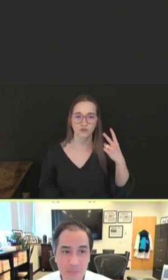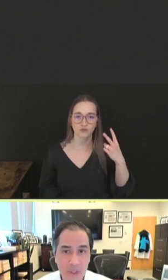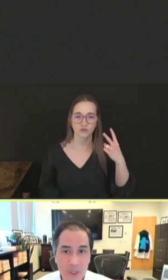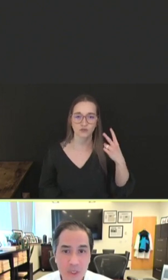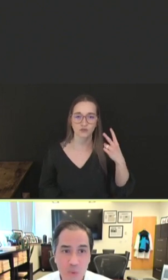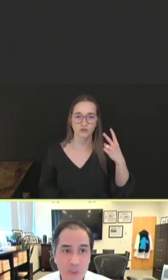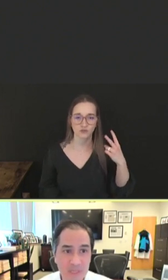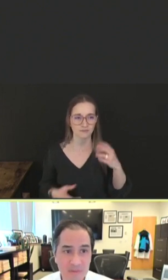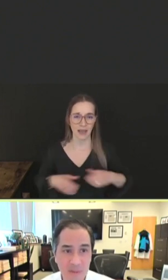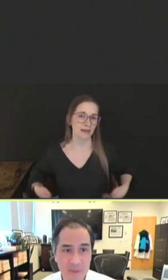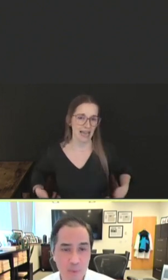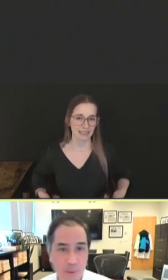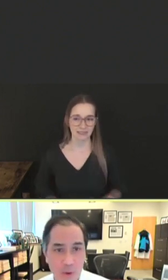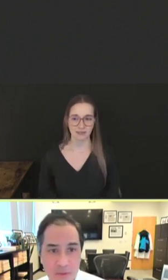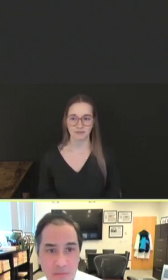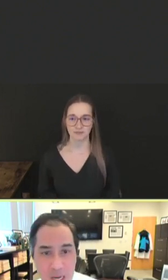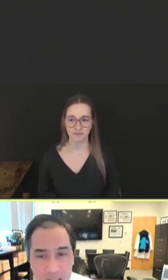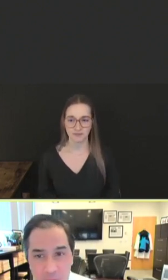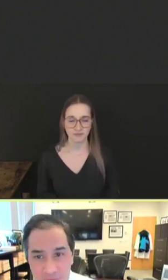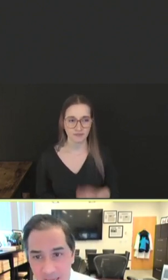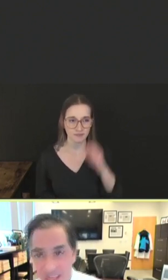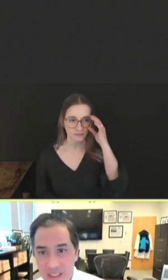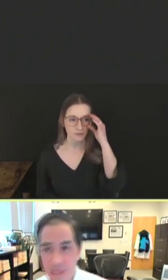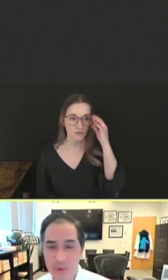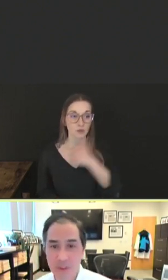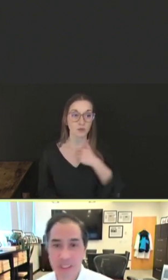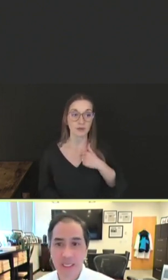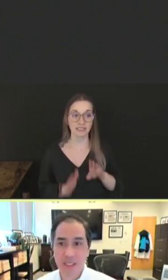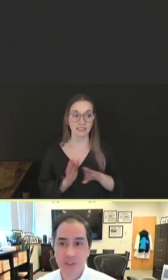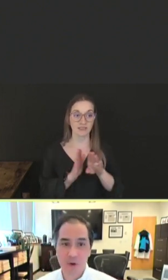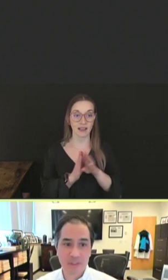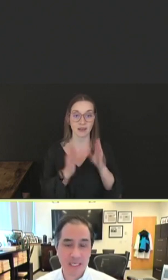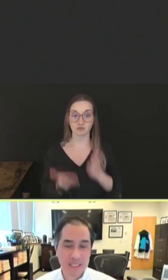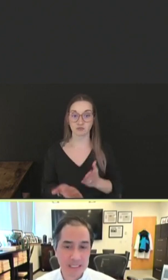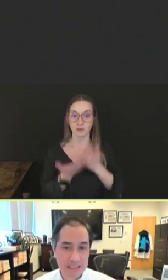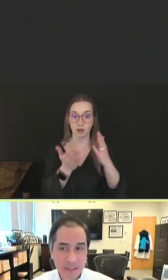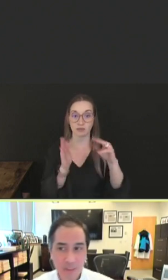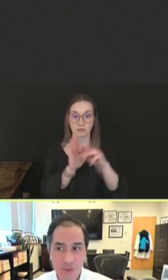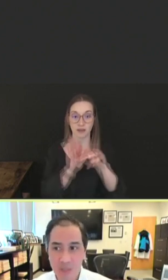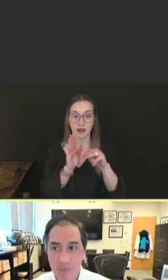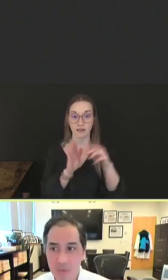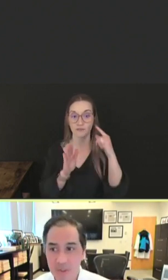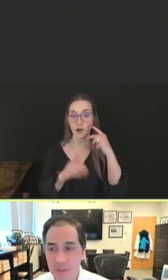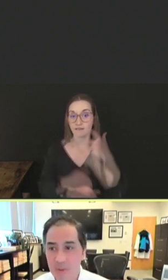So we developed the proposed model for vaccine immunity against COVID-19, which I published in